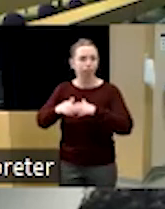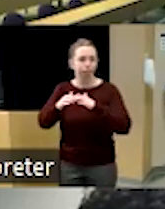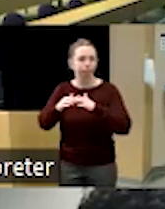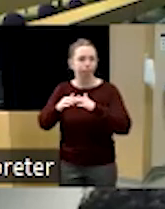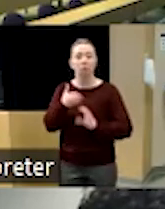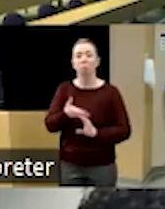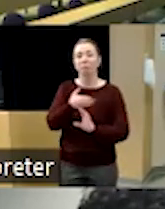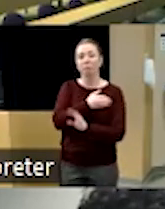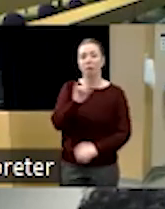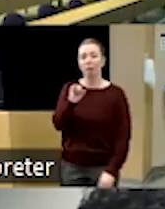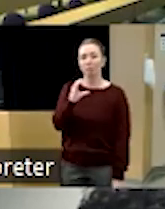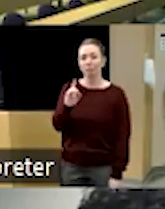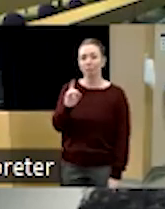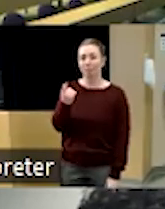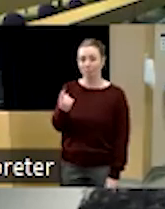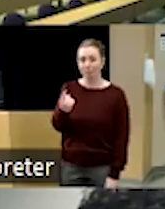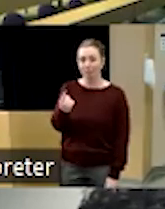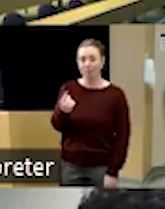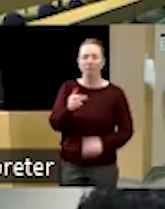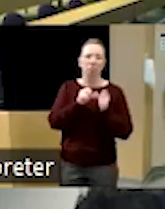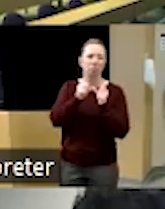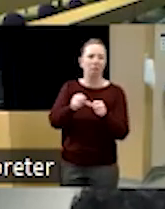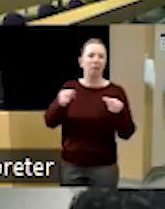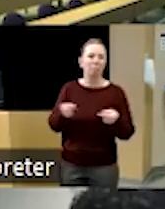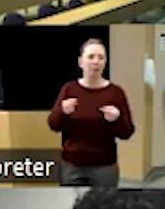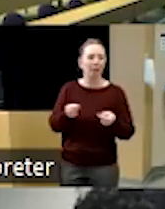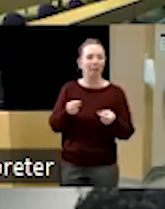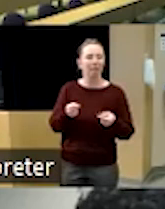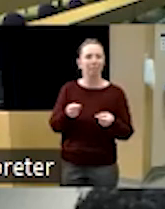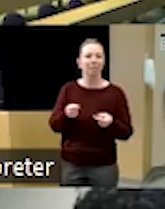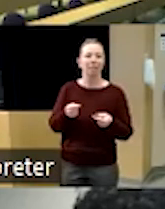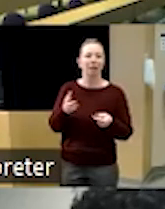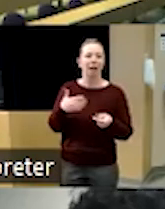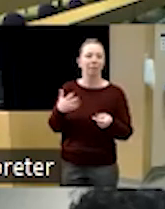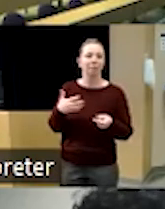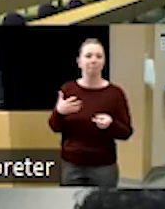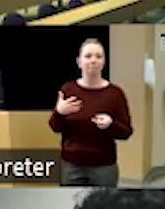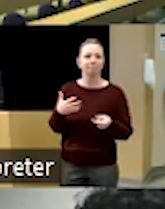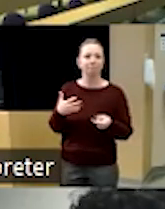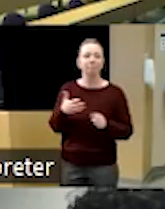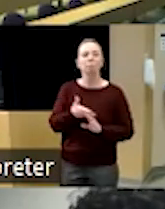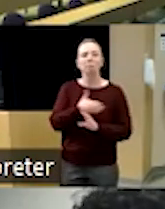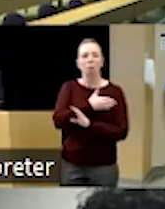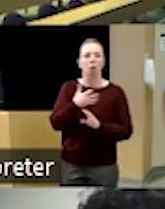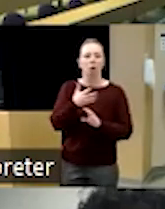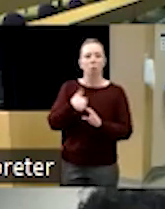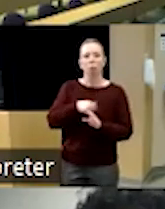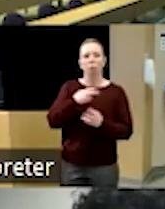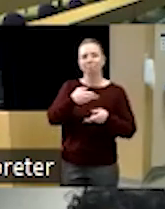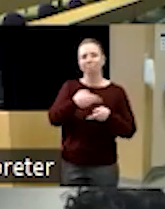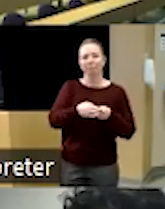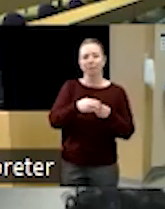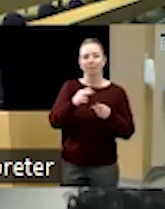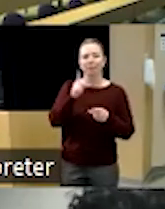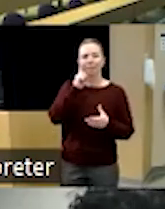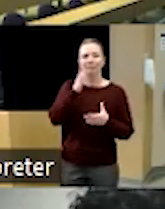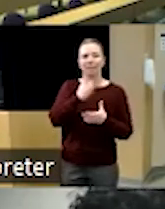chronic pain was just part of the um psychosomatic diseases and now chronic pain is a separate issue